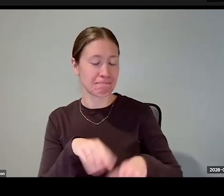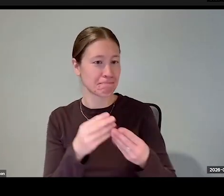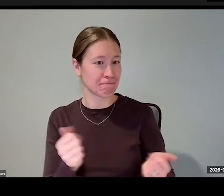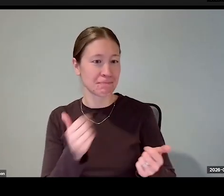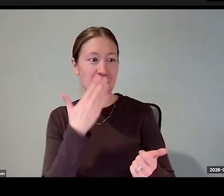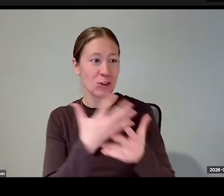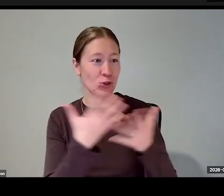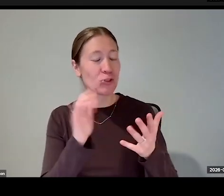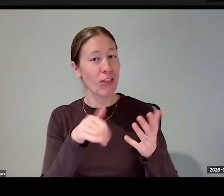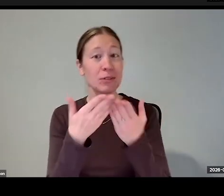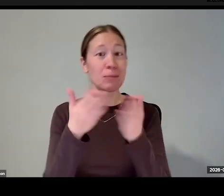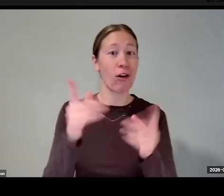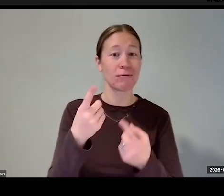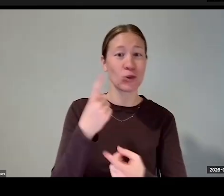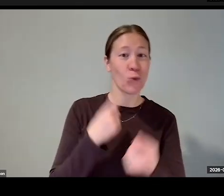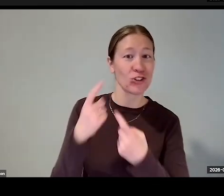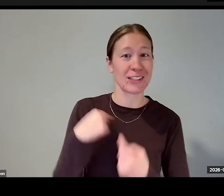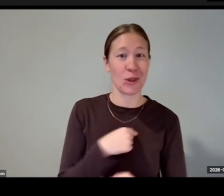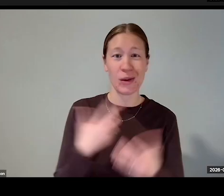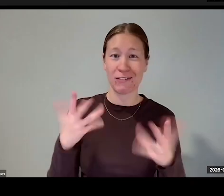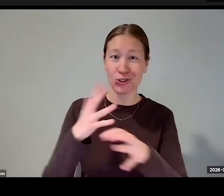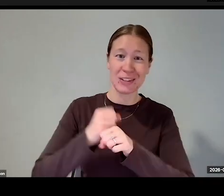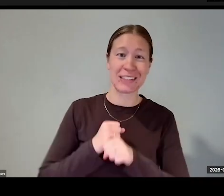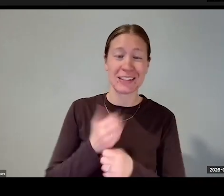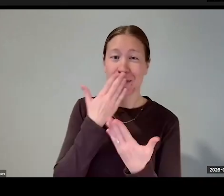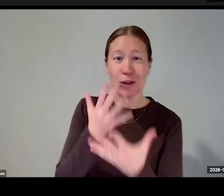that we received, so thanks for your responses.